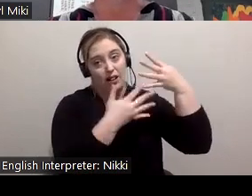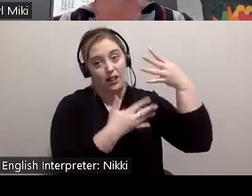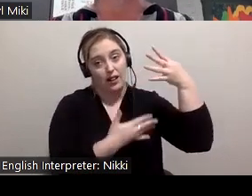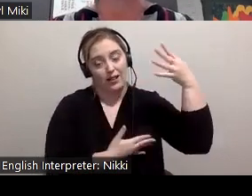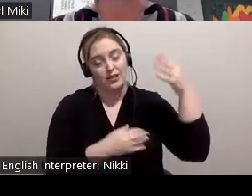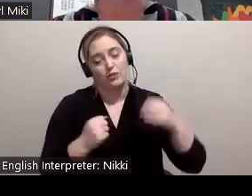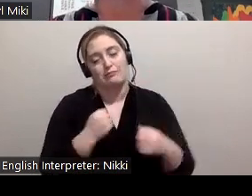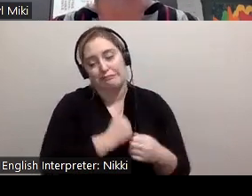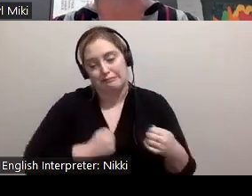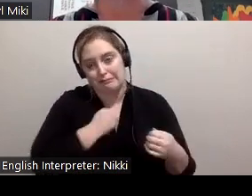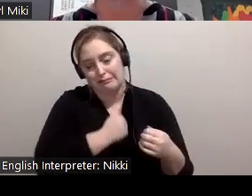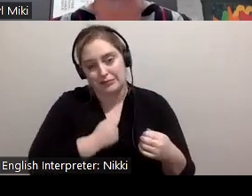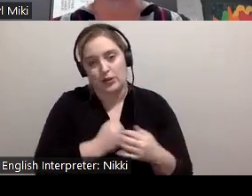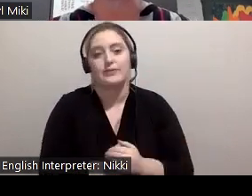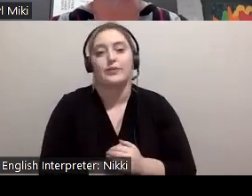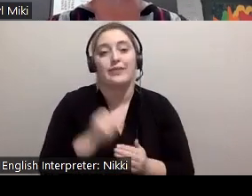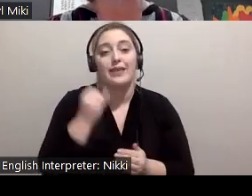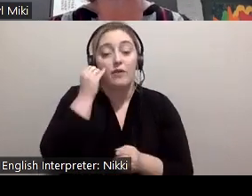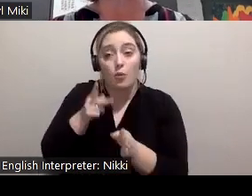me. So professional arts organizations. And so what we